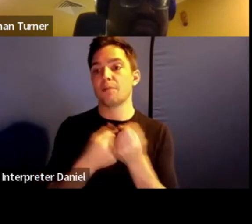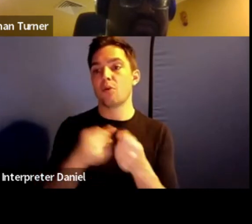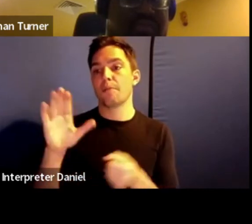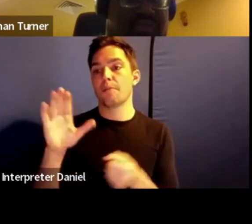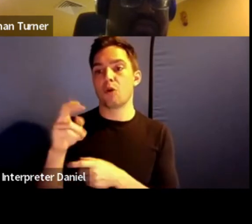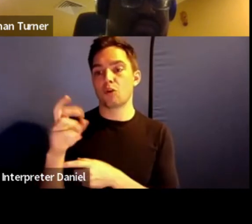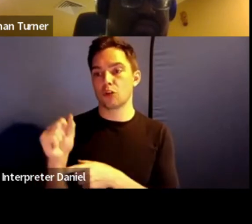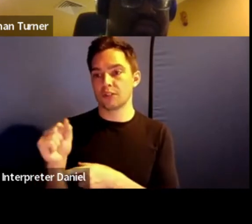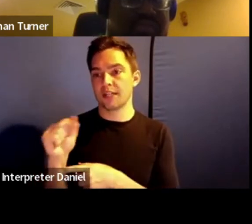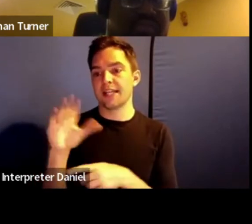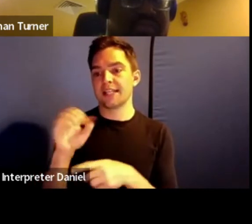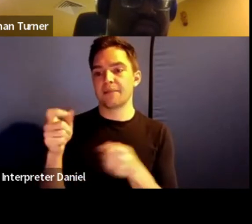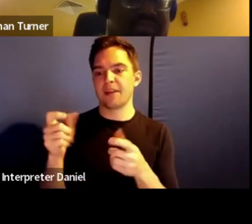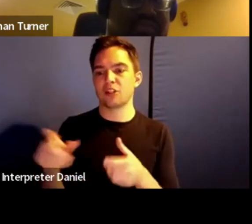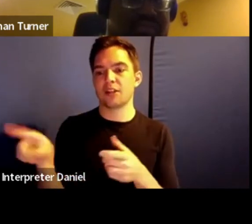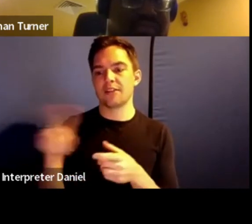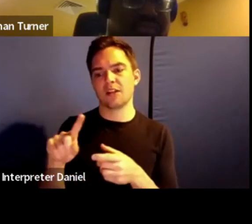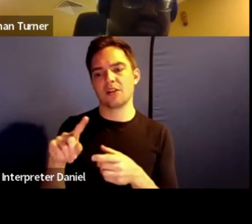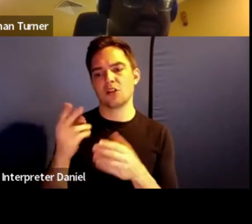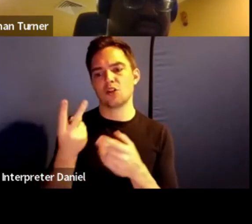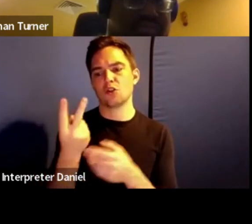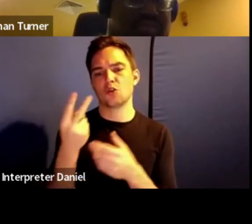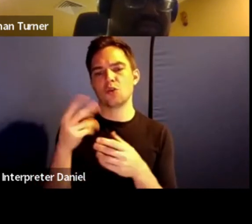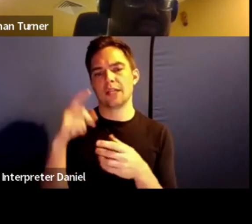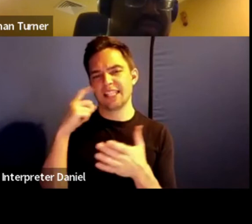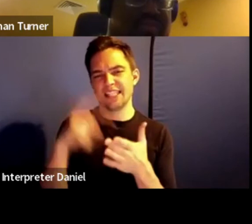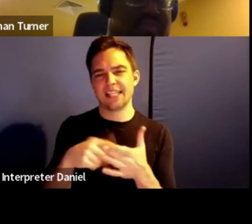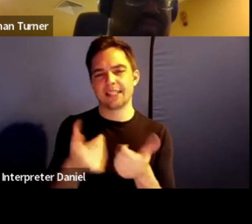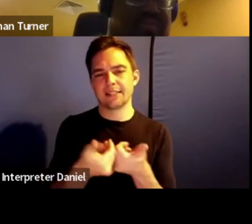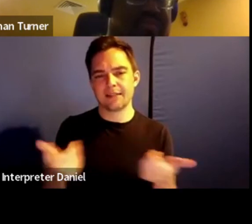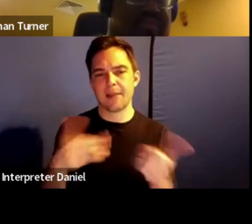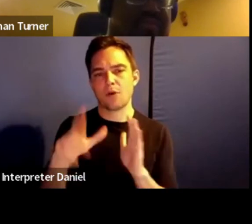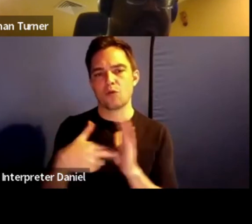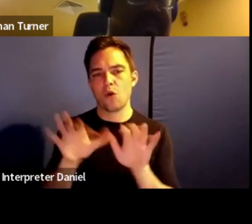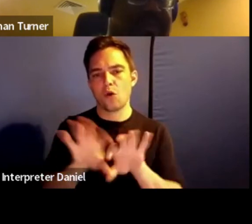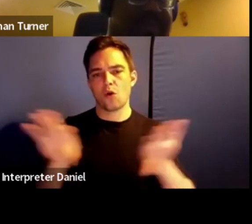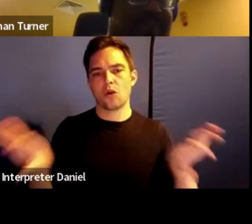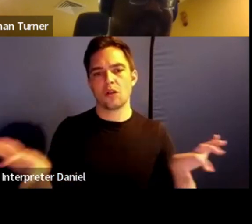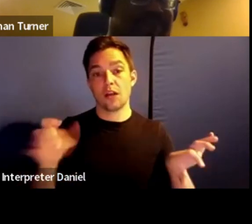managers are two distinct separate roles. Understanding this delineation and its